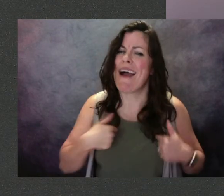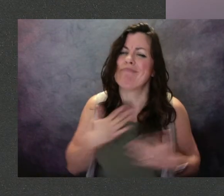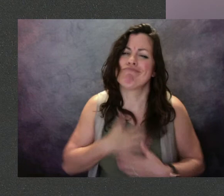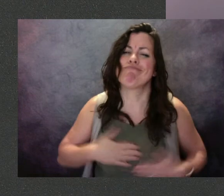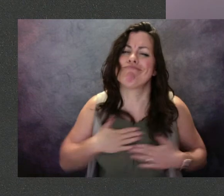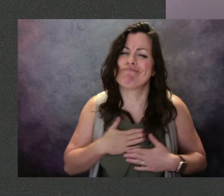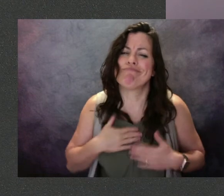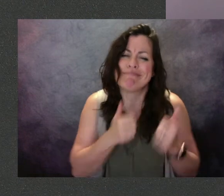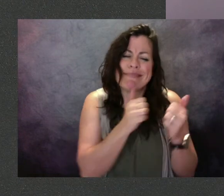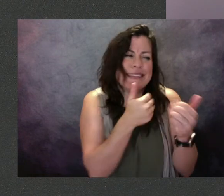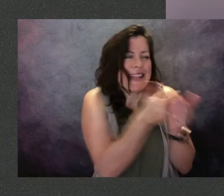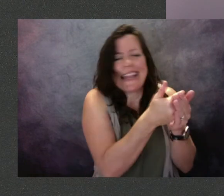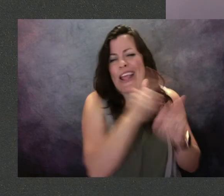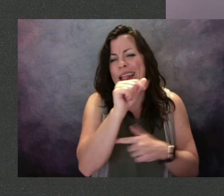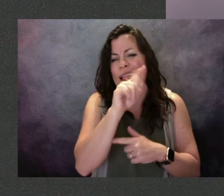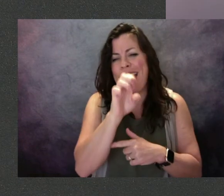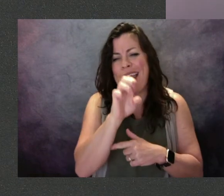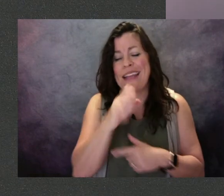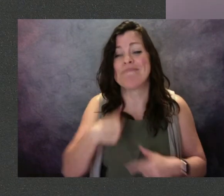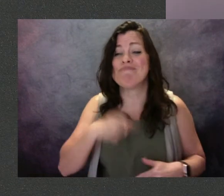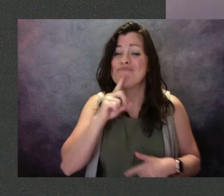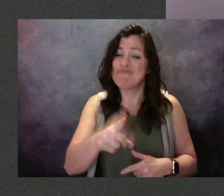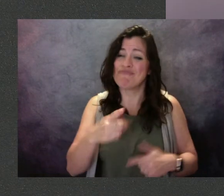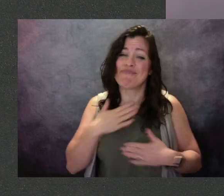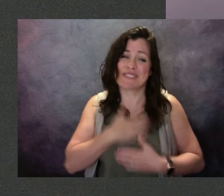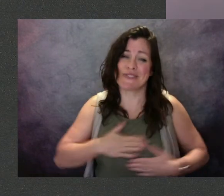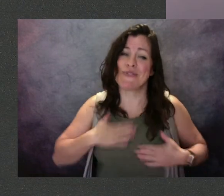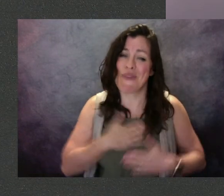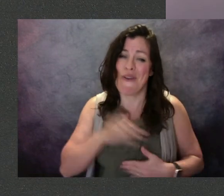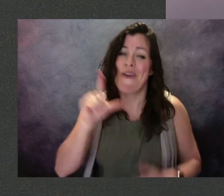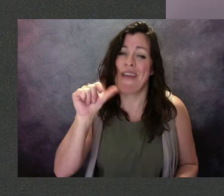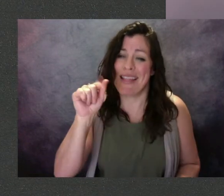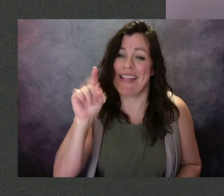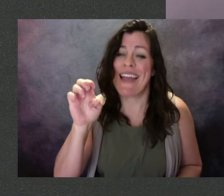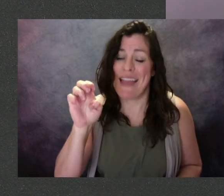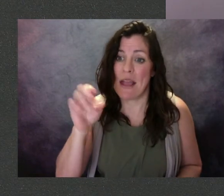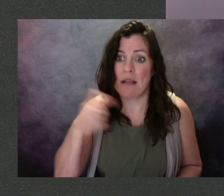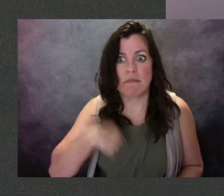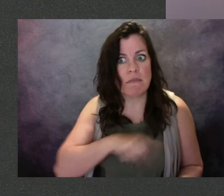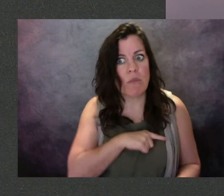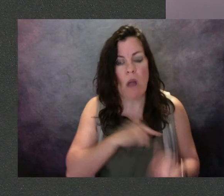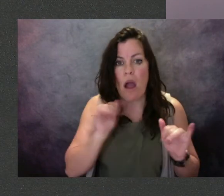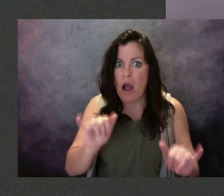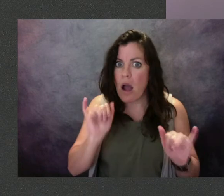I hope that someday you get to go out and enjoy a lake. Because think of all that we've learned today,